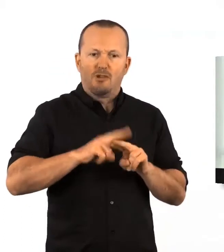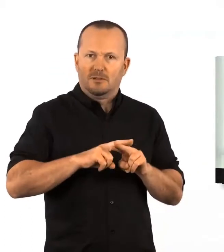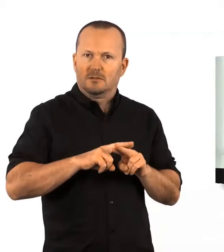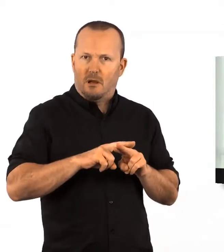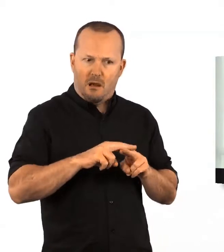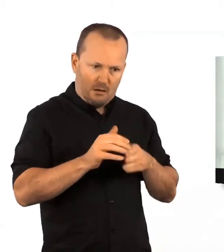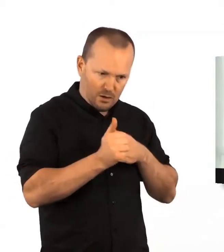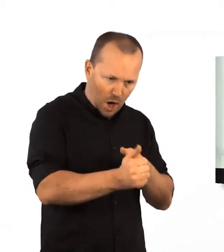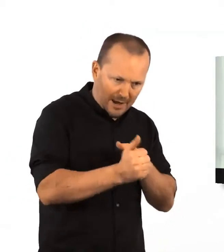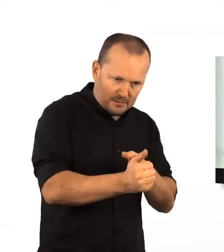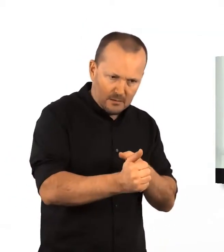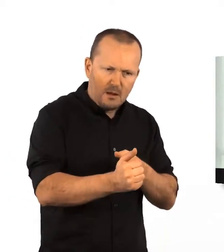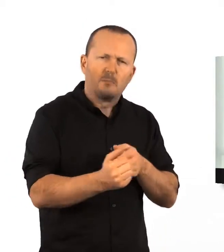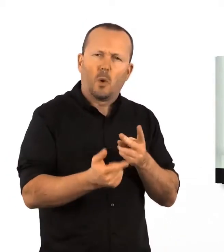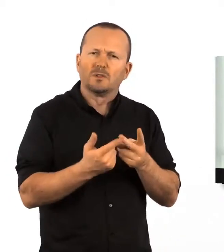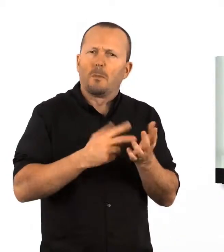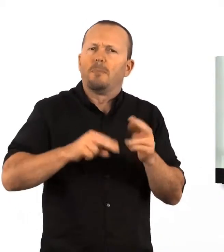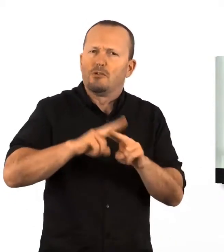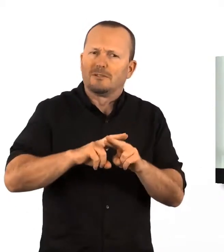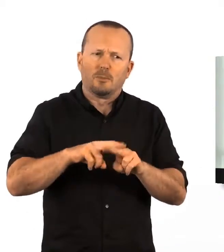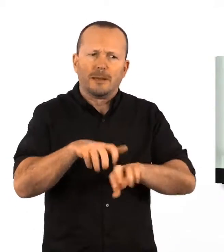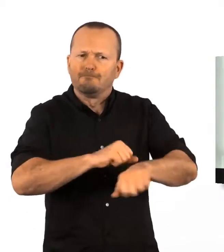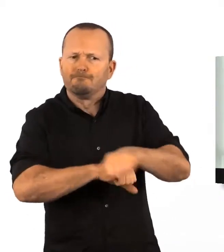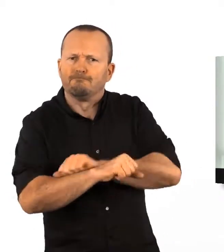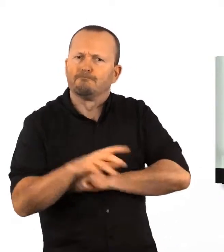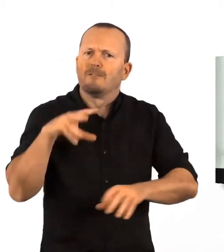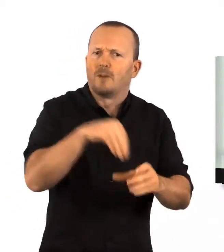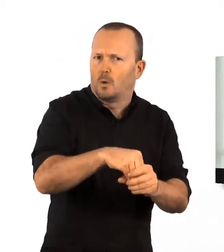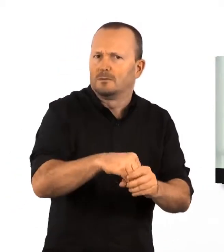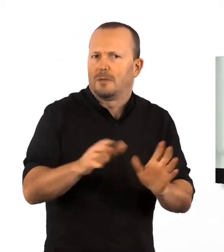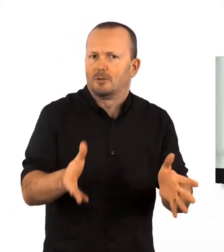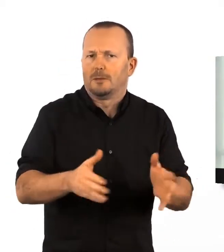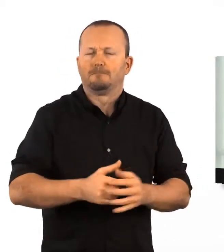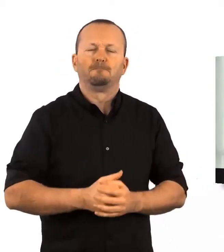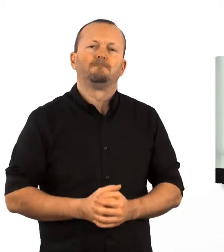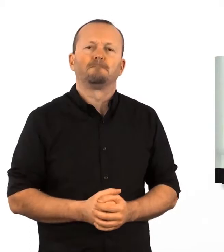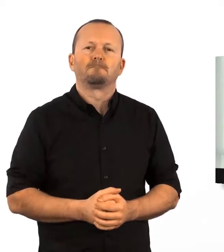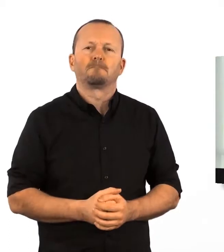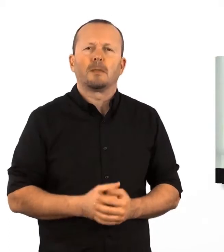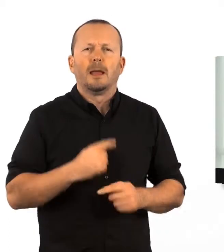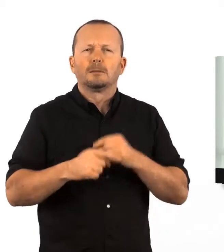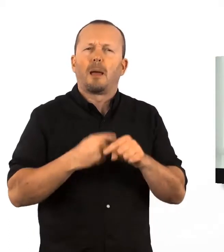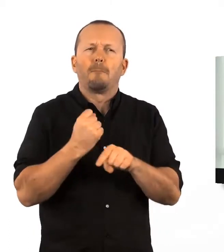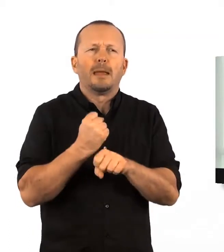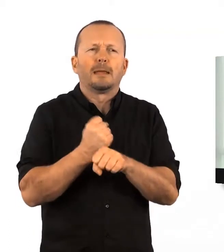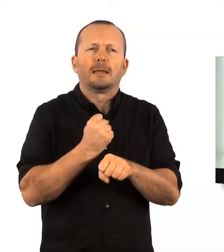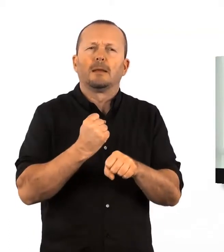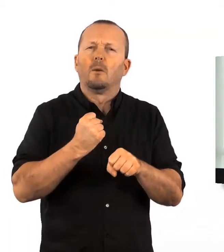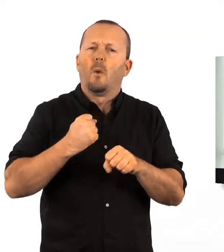guidance but it also involves parental input. It’s about creating a listening environment